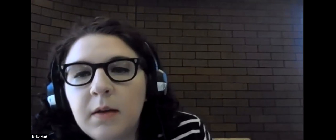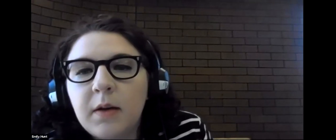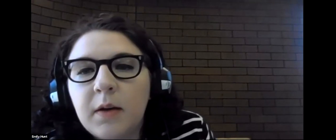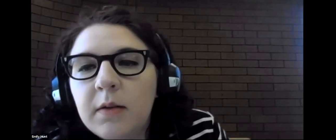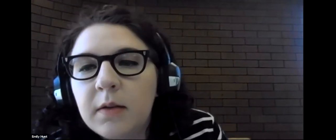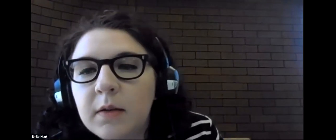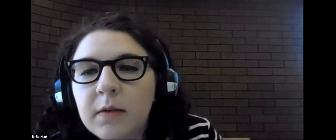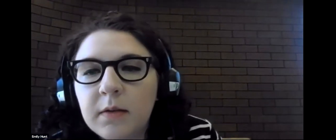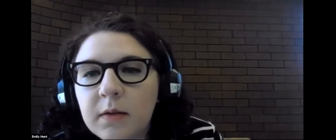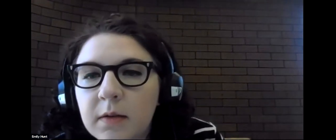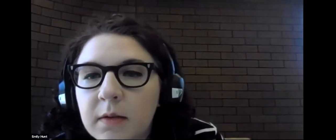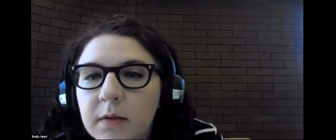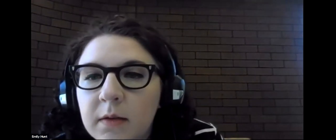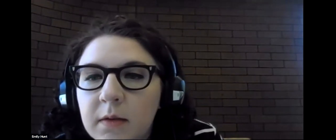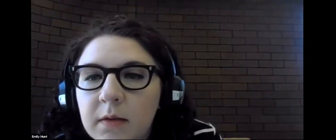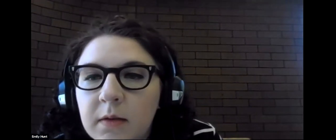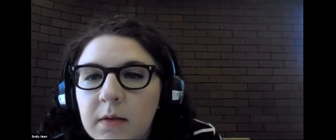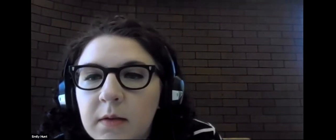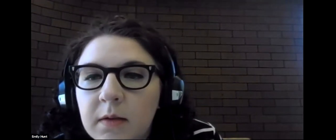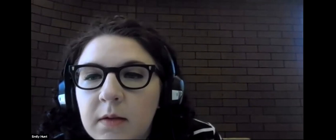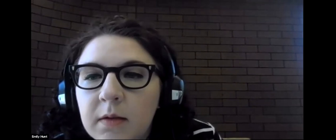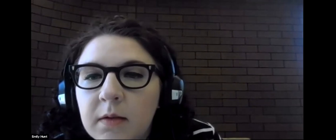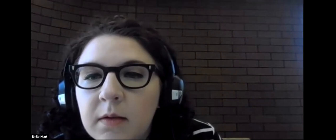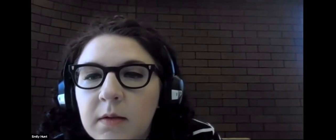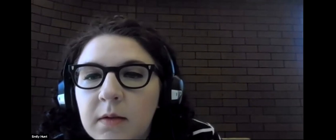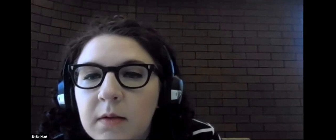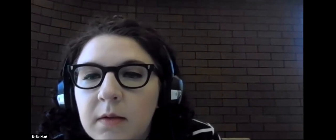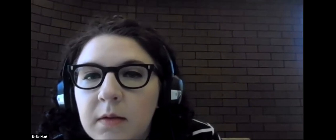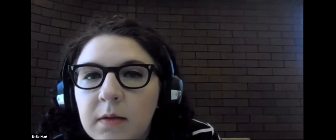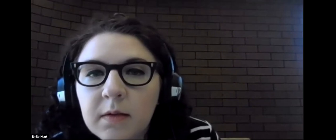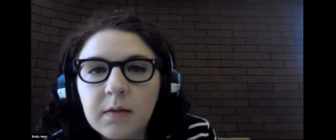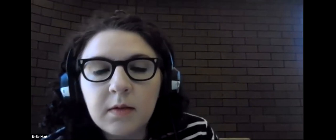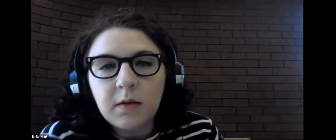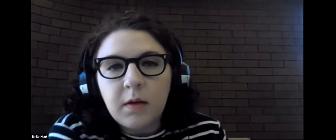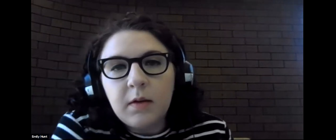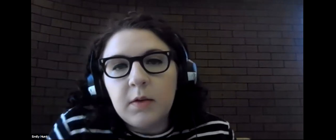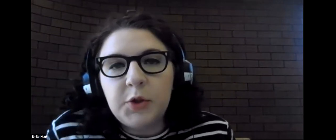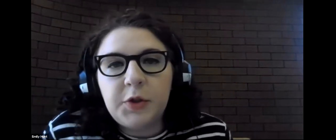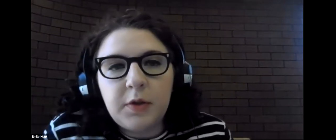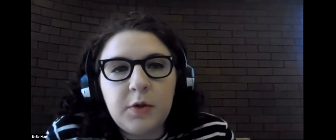So people may need to -- if you could hold off for a second.